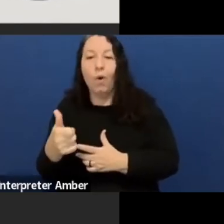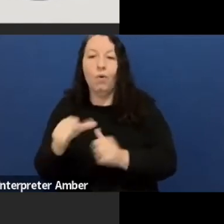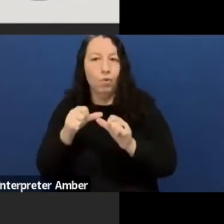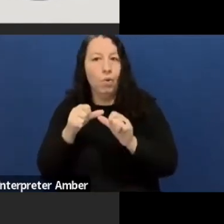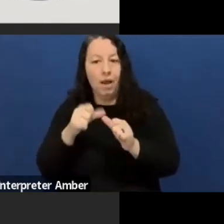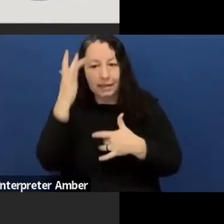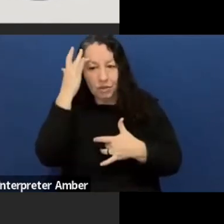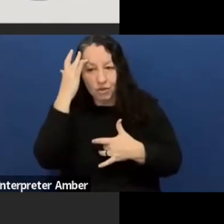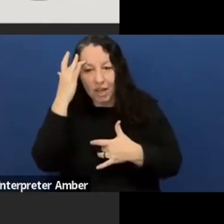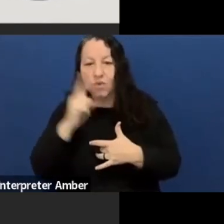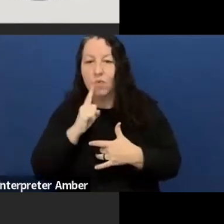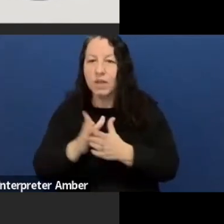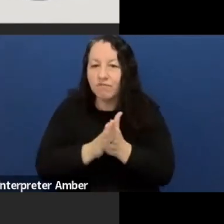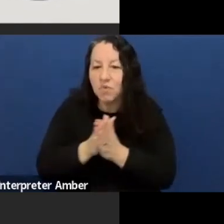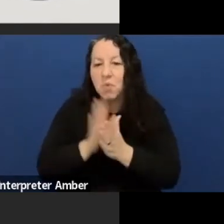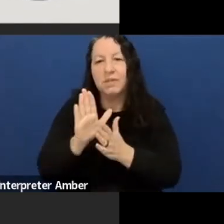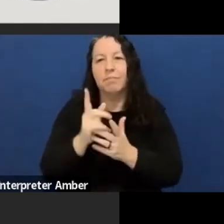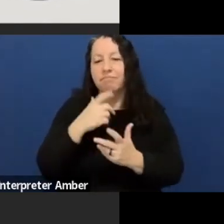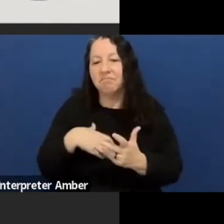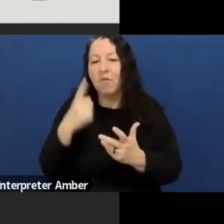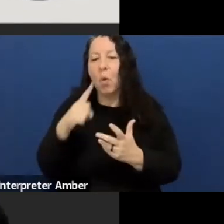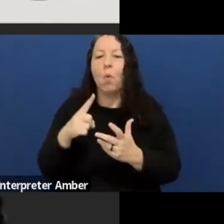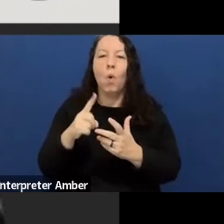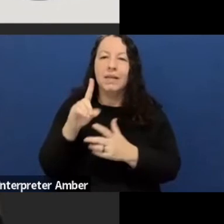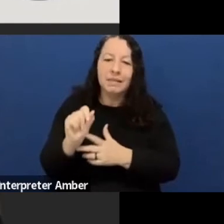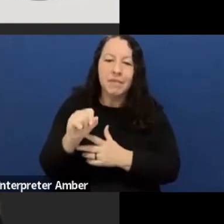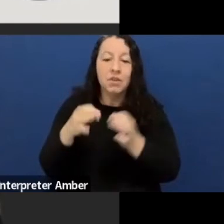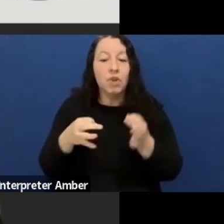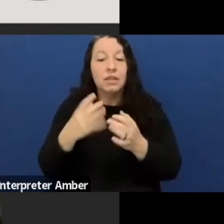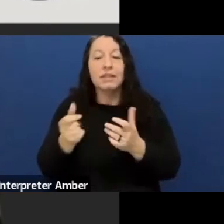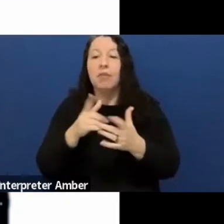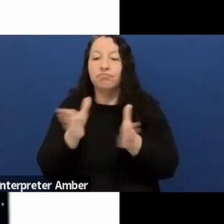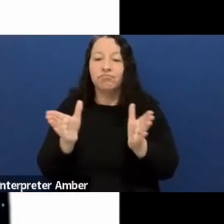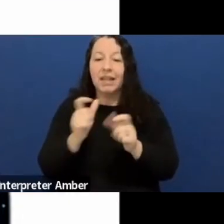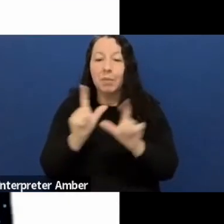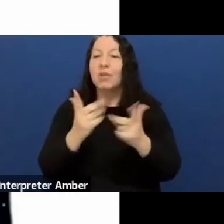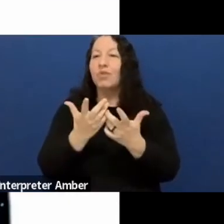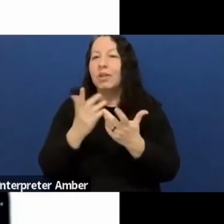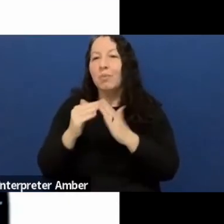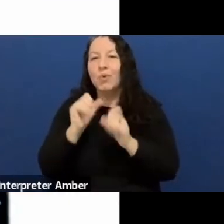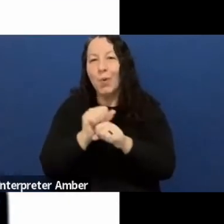and liberatory community work. So I'm going to turn it over to Gabriel. Thank you.